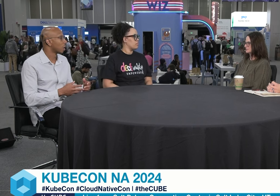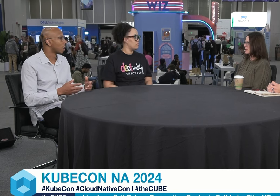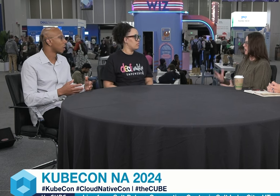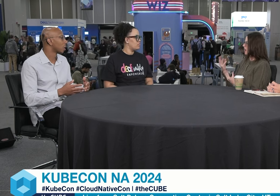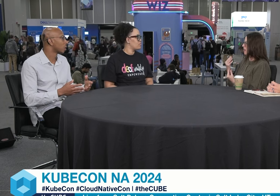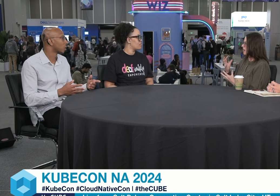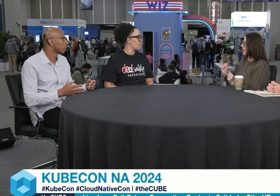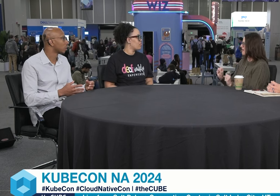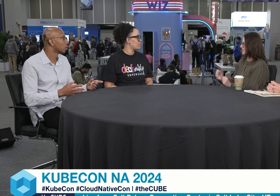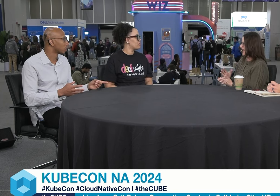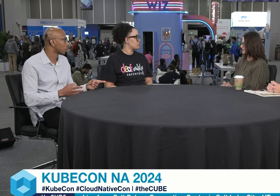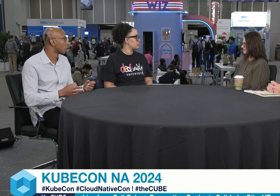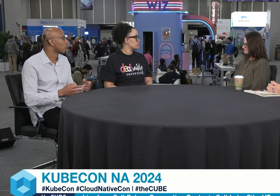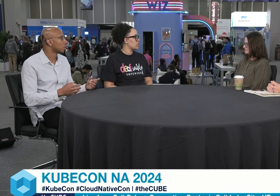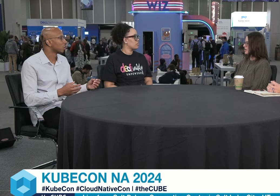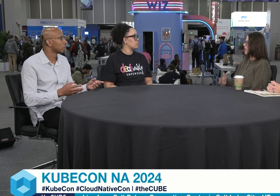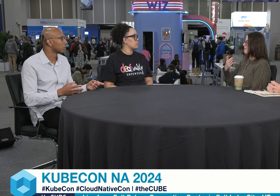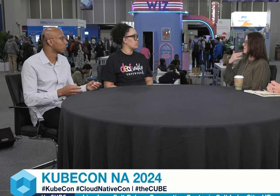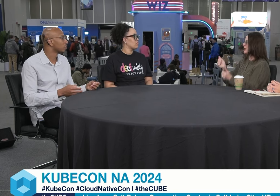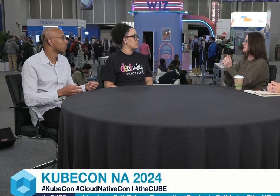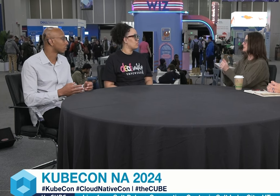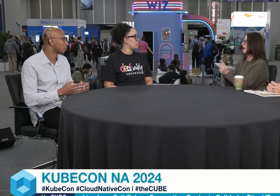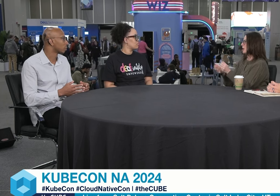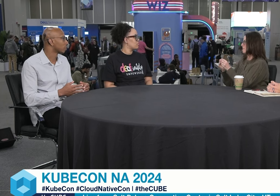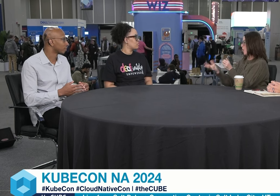Love that. It's better together and more inclusion.